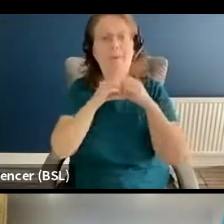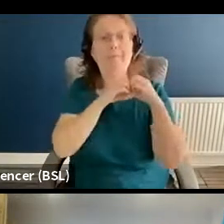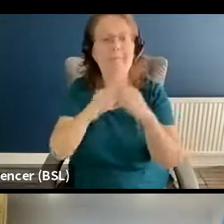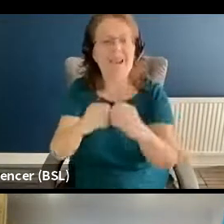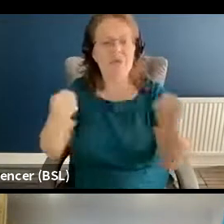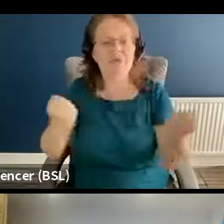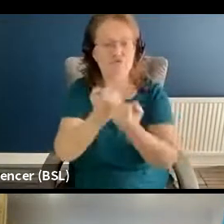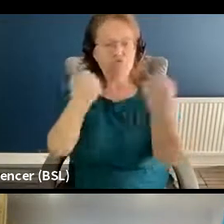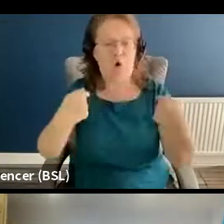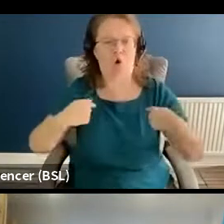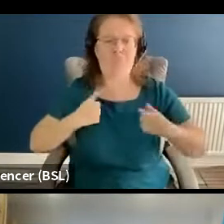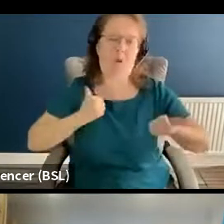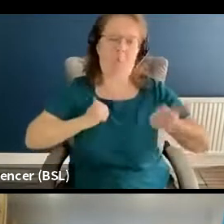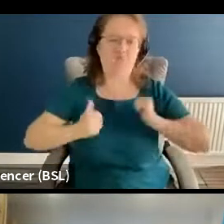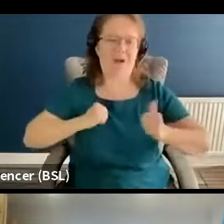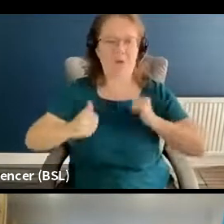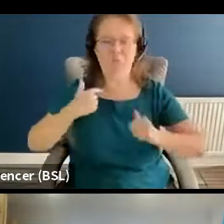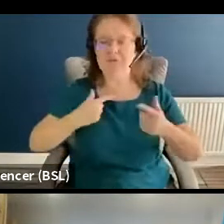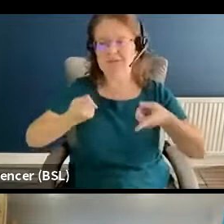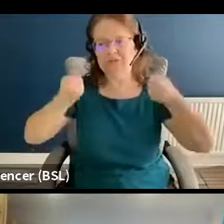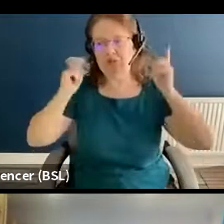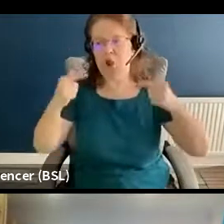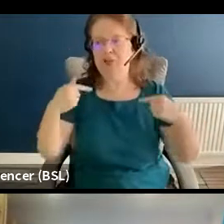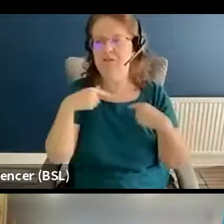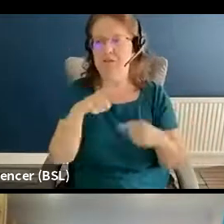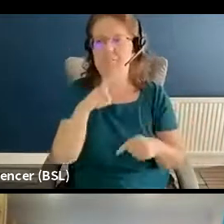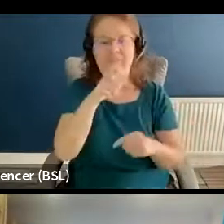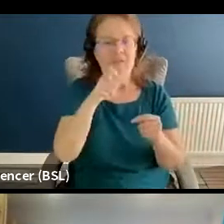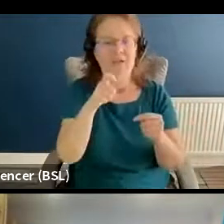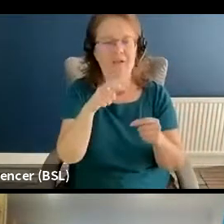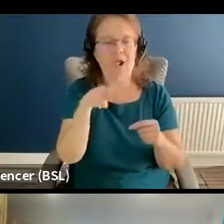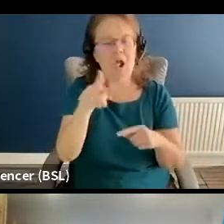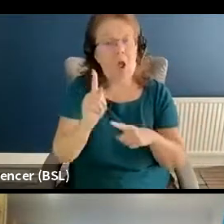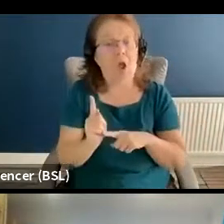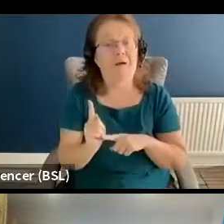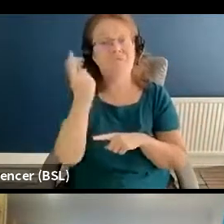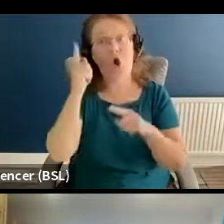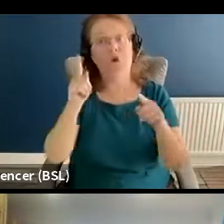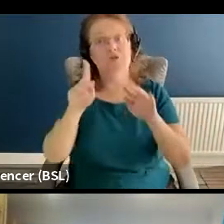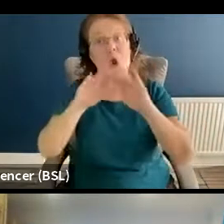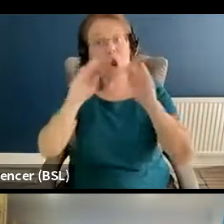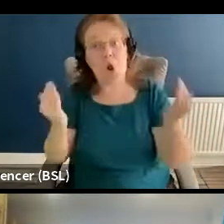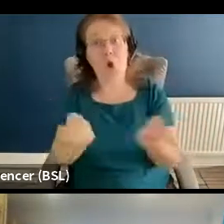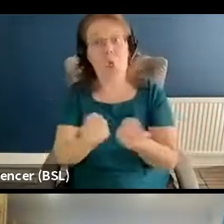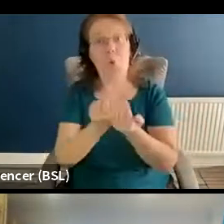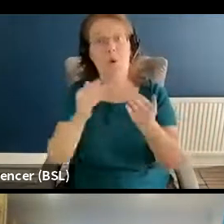billion-strong.org, which is I believe the first global organization to focus on